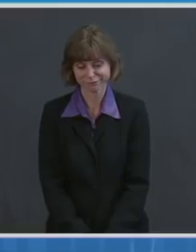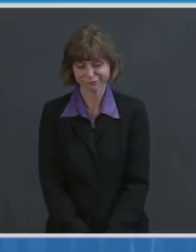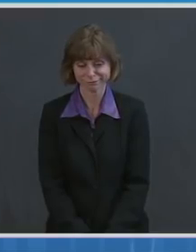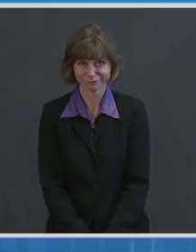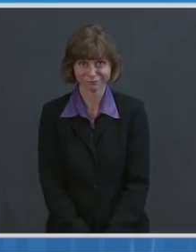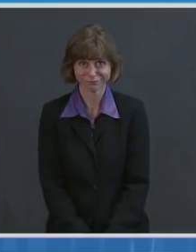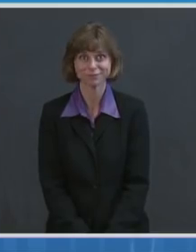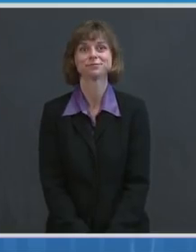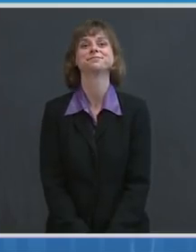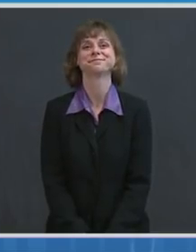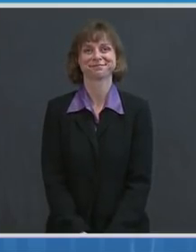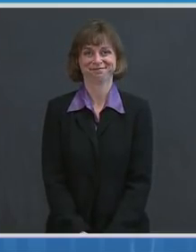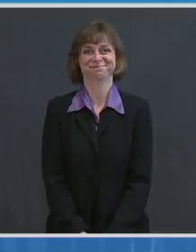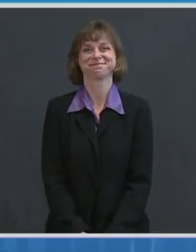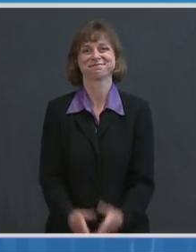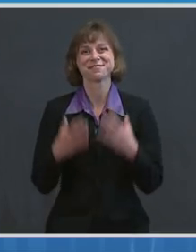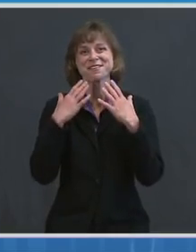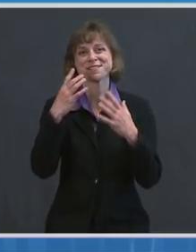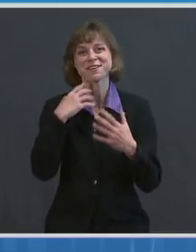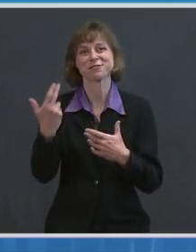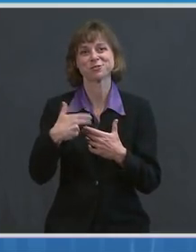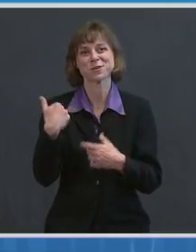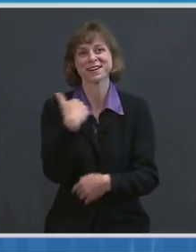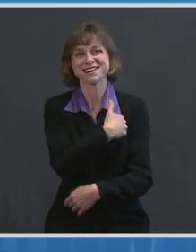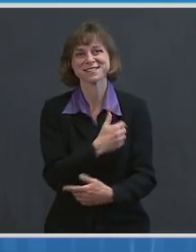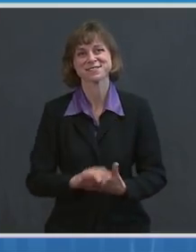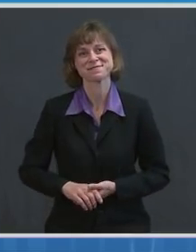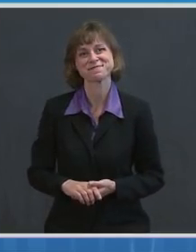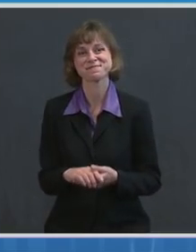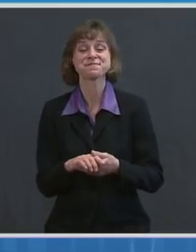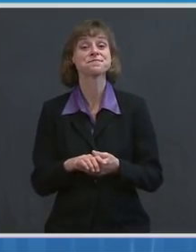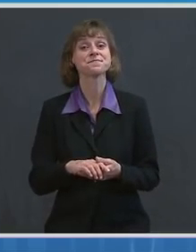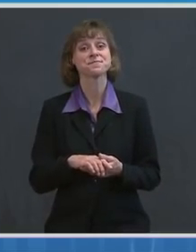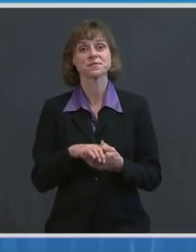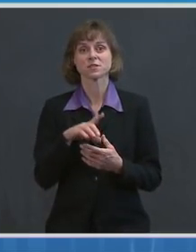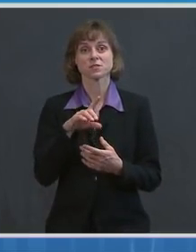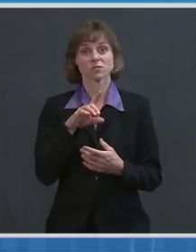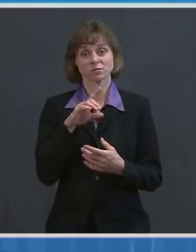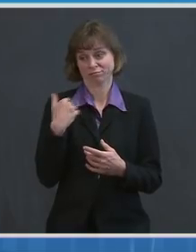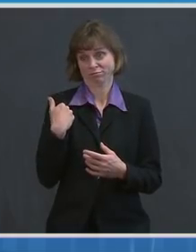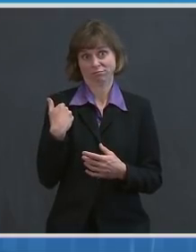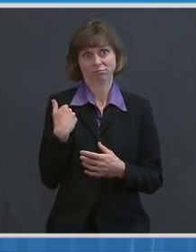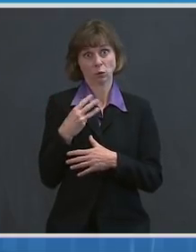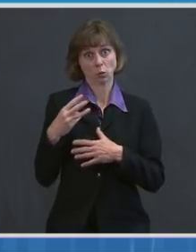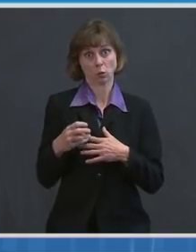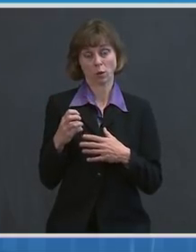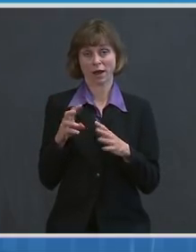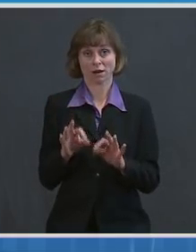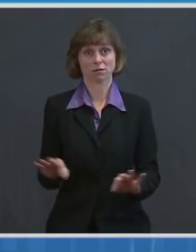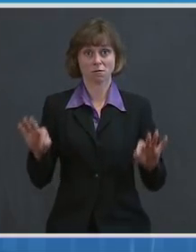Mr. Slavitt: Thank you for joining us. It was an important weekend for the President and the American people.